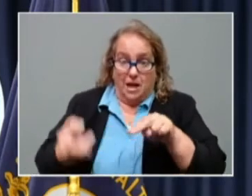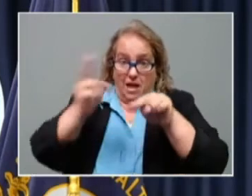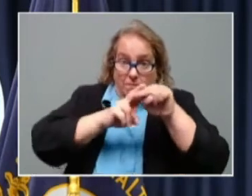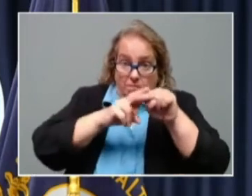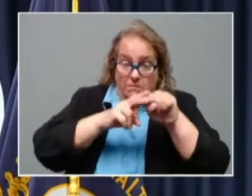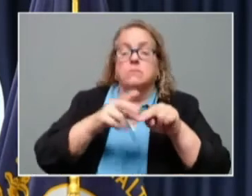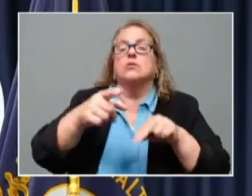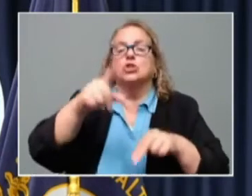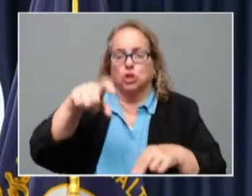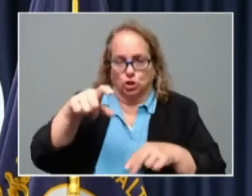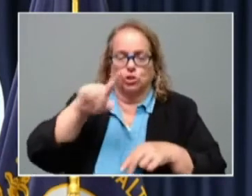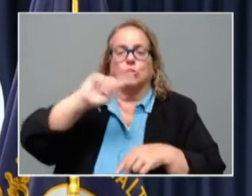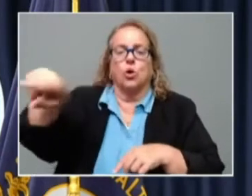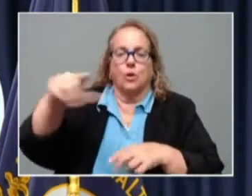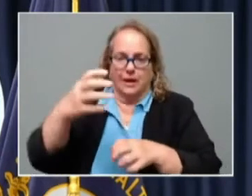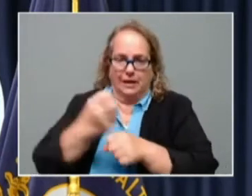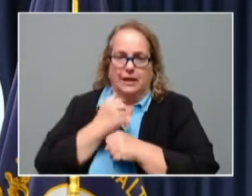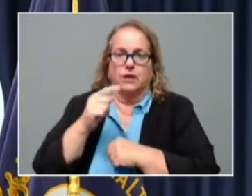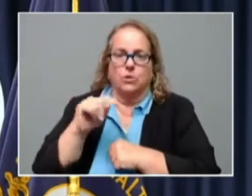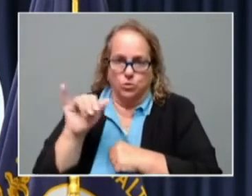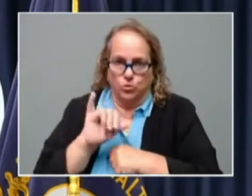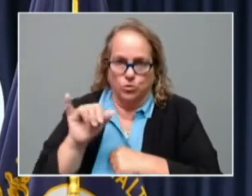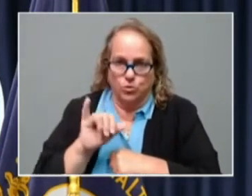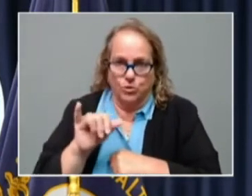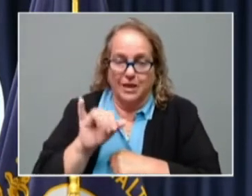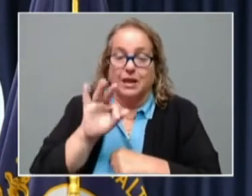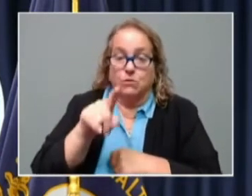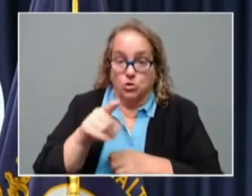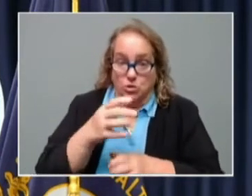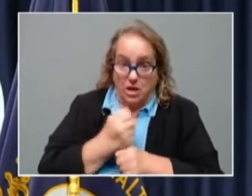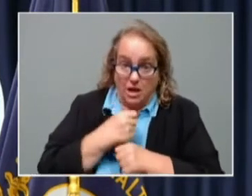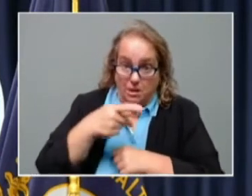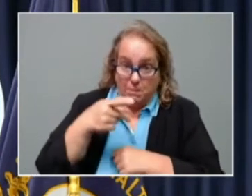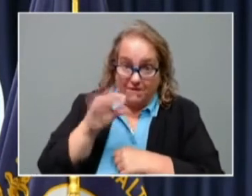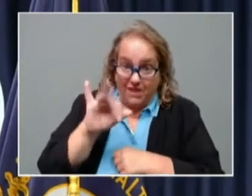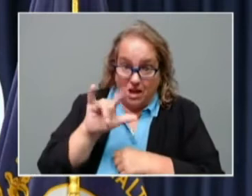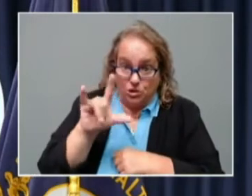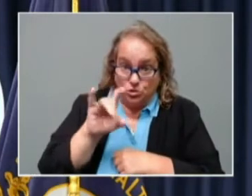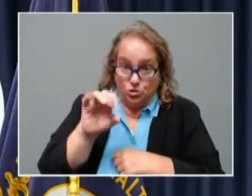So if you got Pfizer and you've gotten both of your first two shots and it's